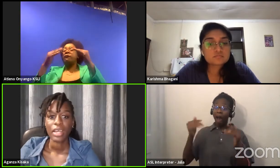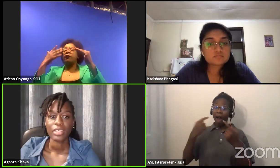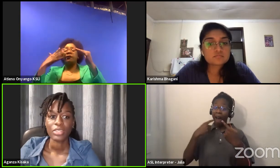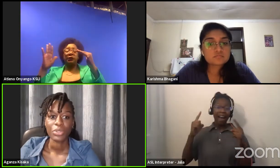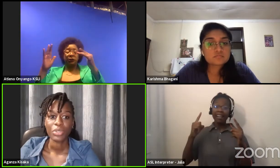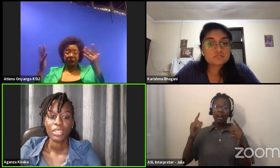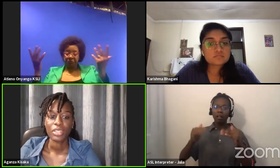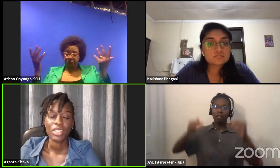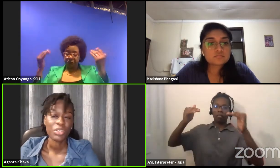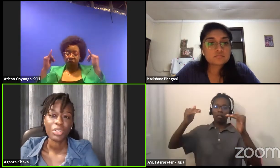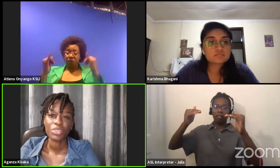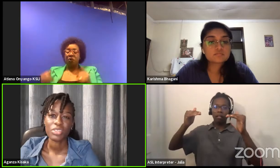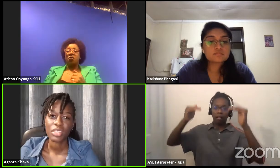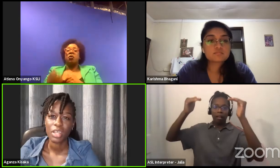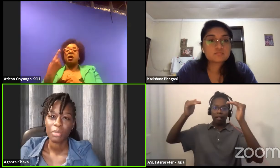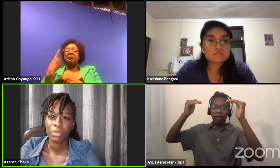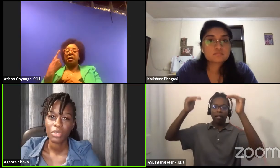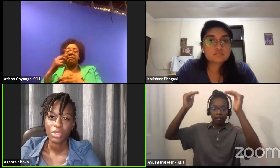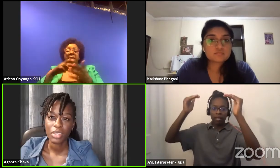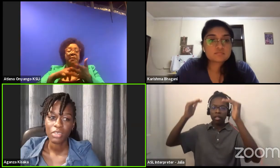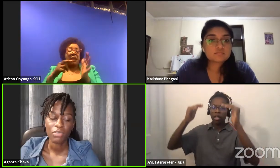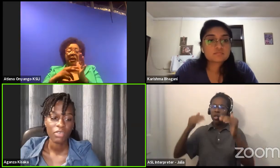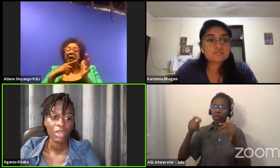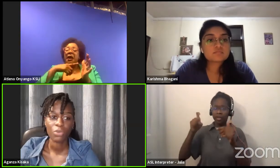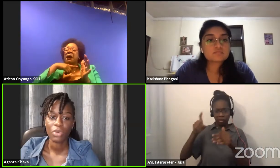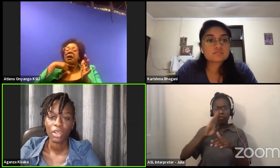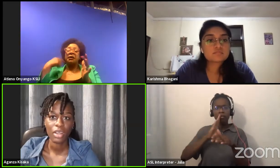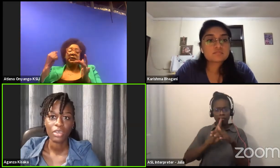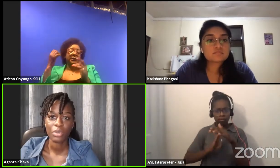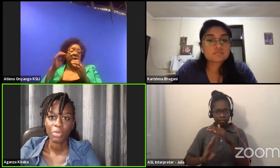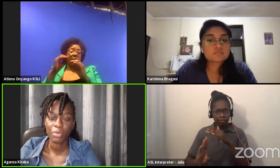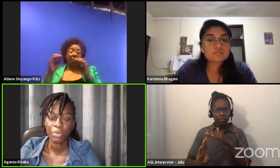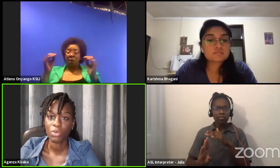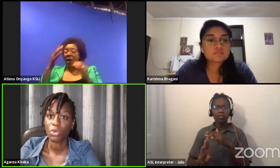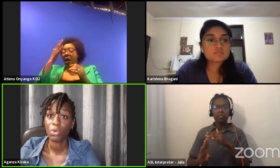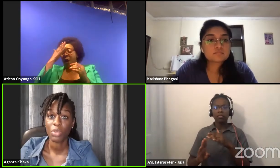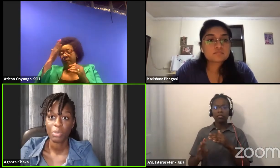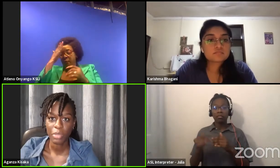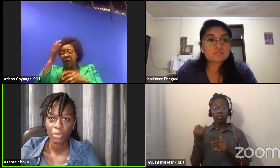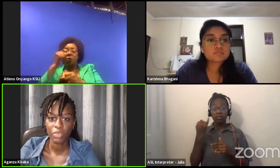And so it doesn't hurt to just humble yourself and work under people, all with people